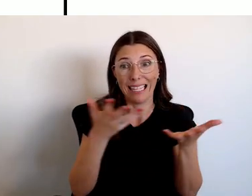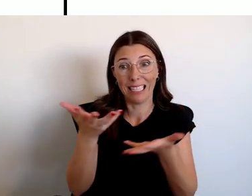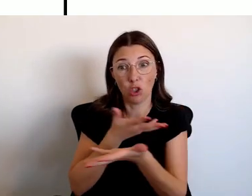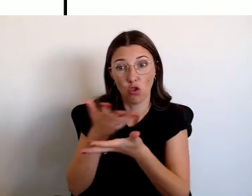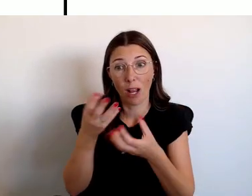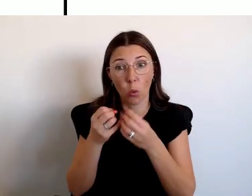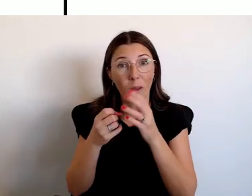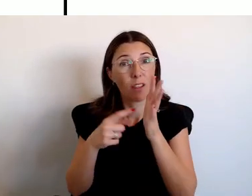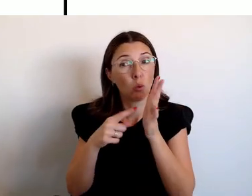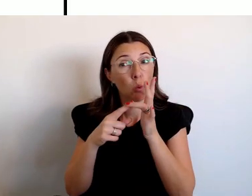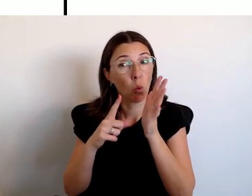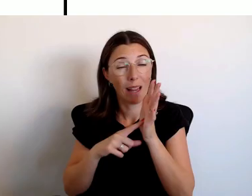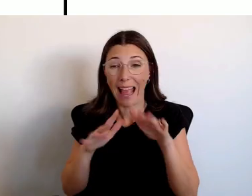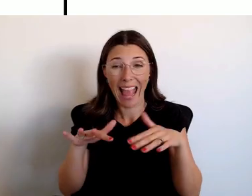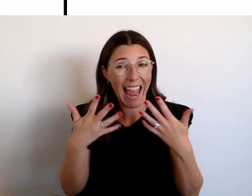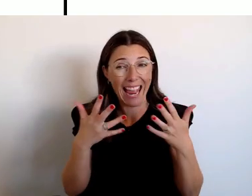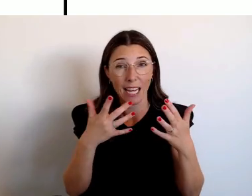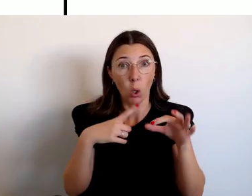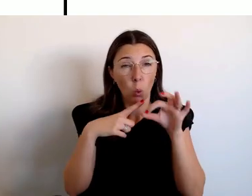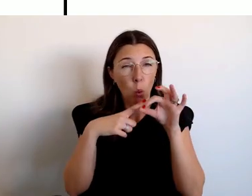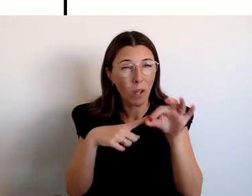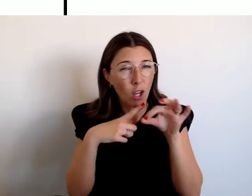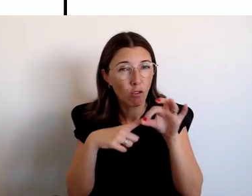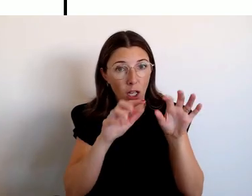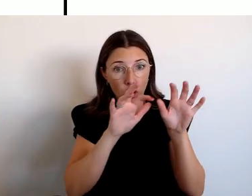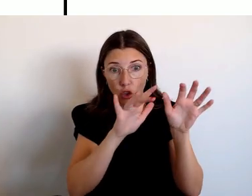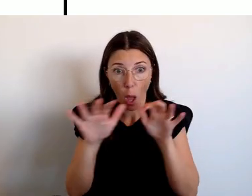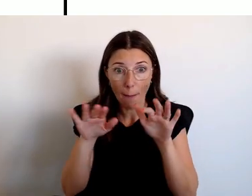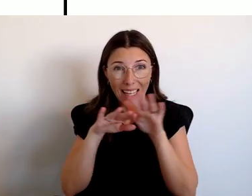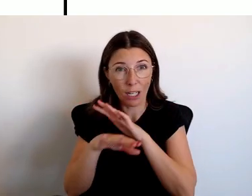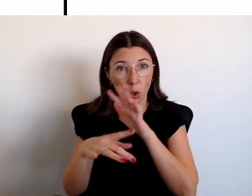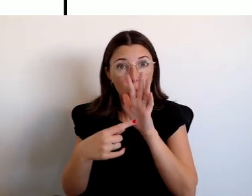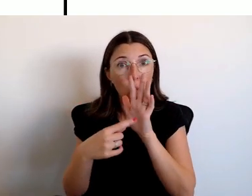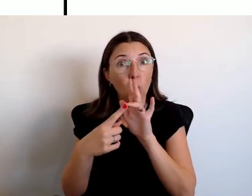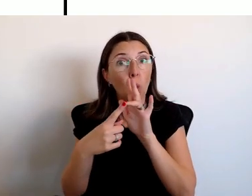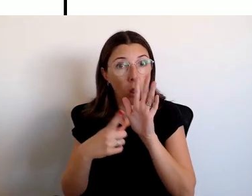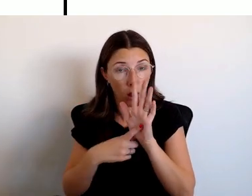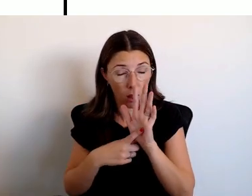upload, any query that they type in to those tools, IBAC